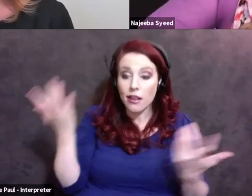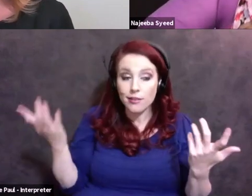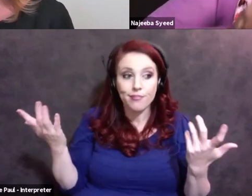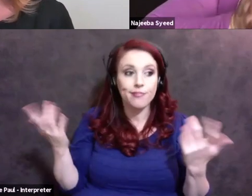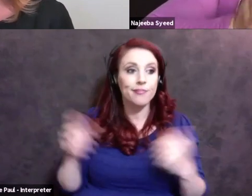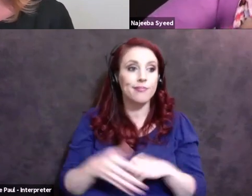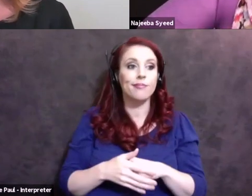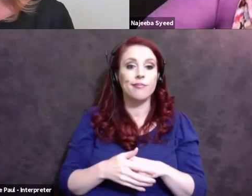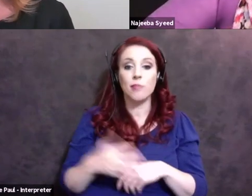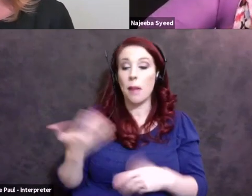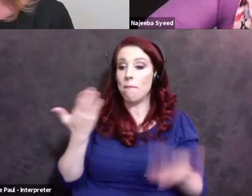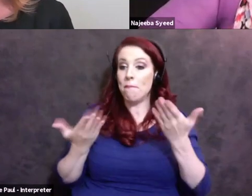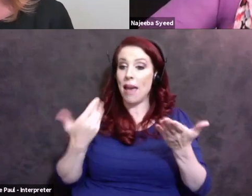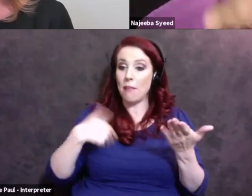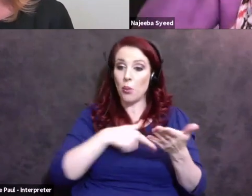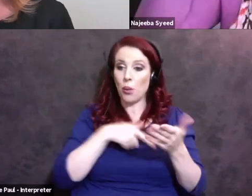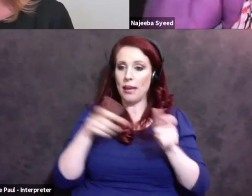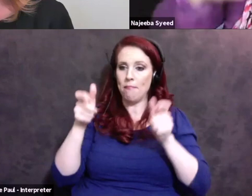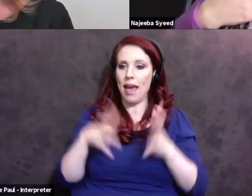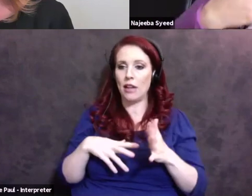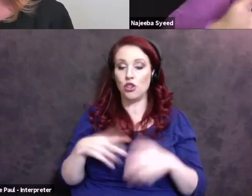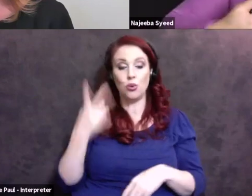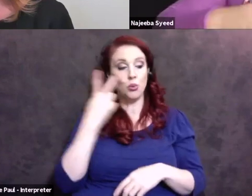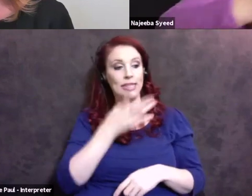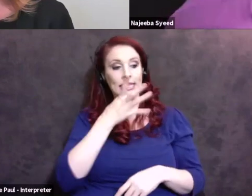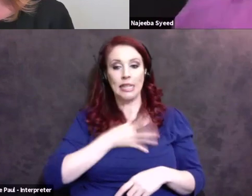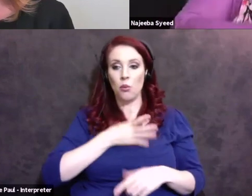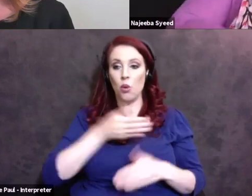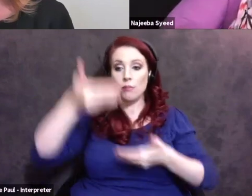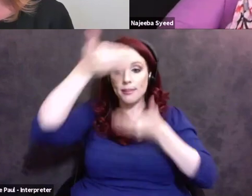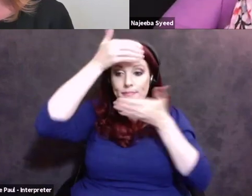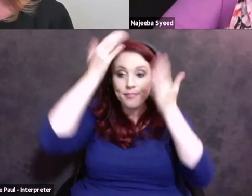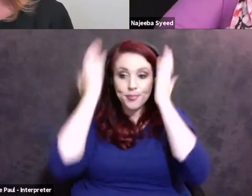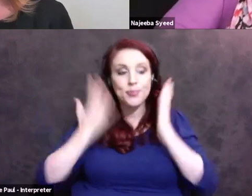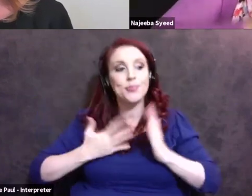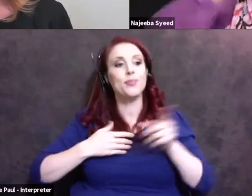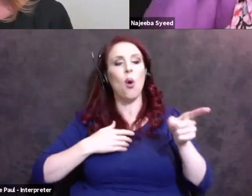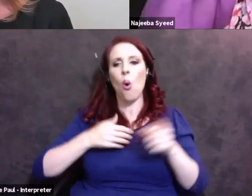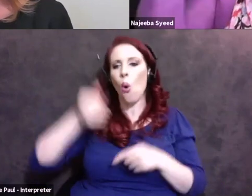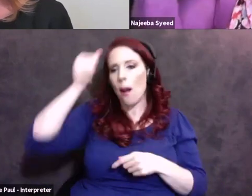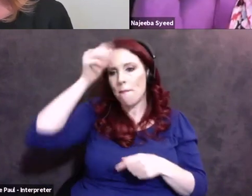we put people in boxes and we see a woman in a hijab or a man in a beard and they